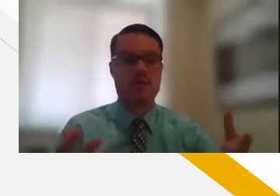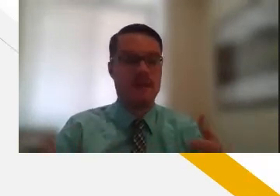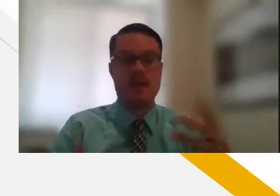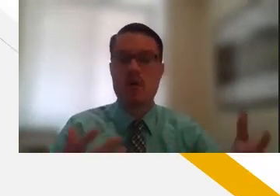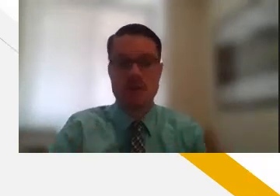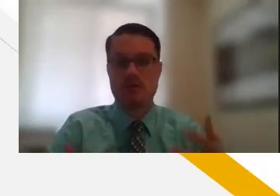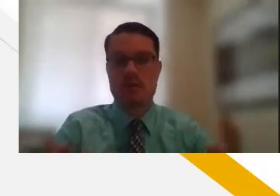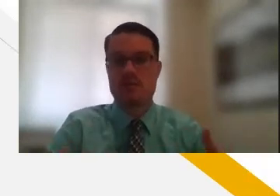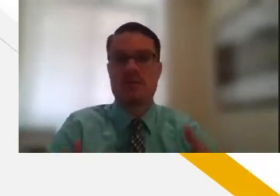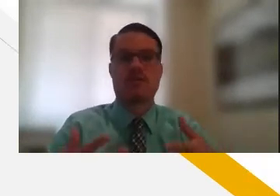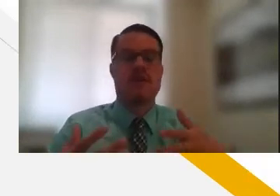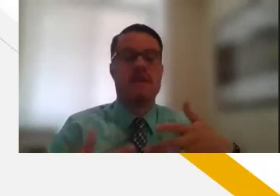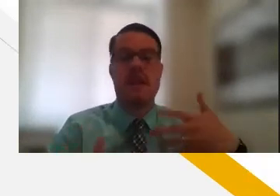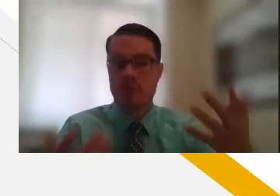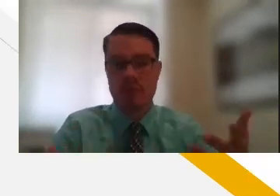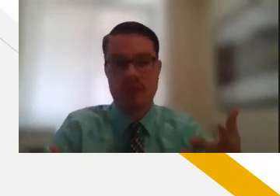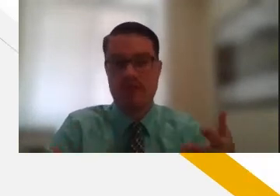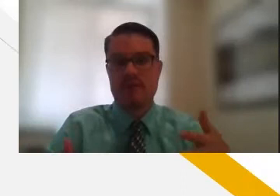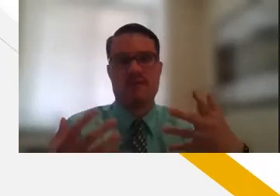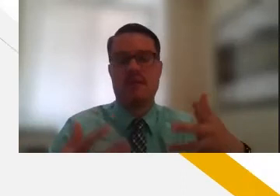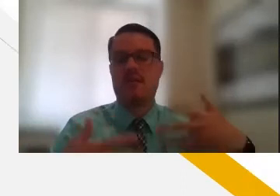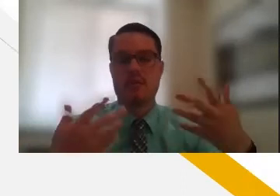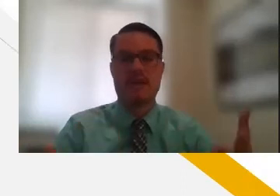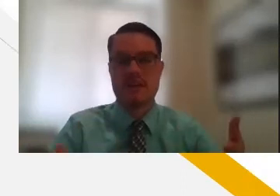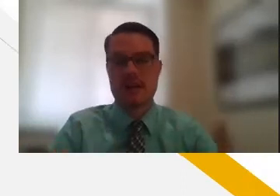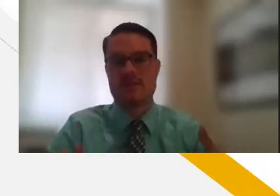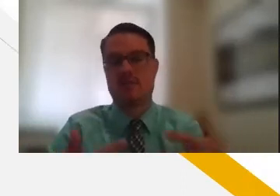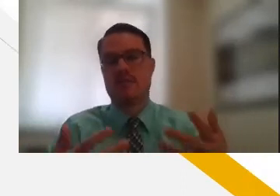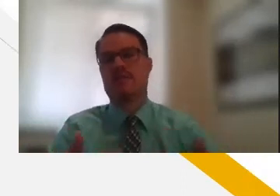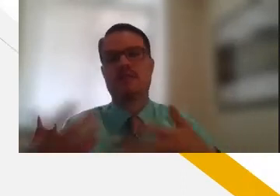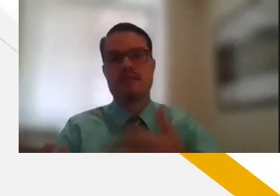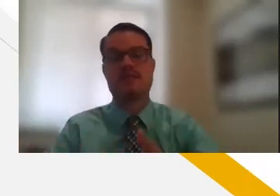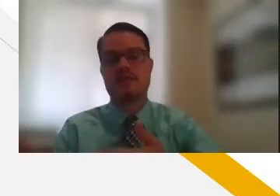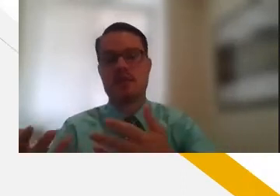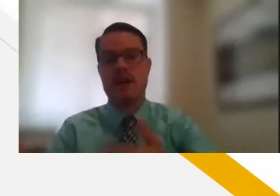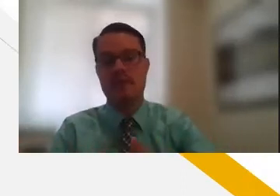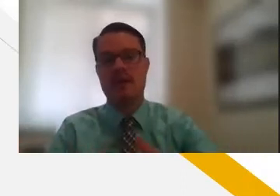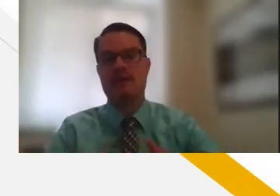so that they aren't being triggered as much. And then everyone benefits in their remaining classroom and these instances aren't happening.